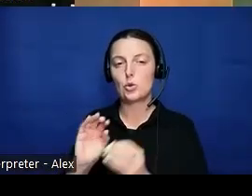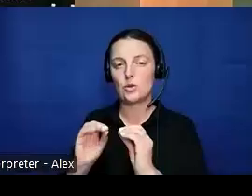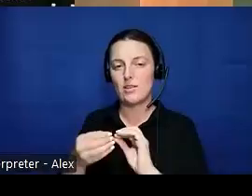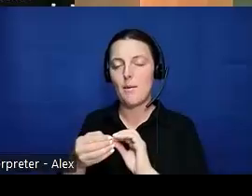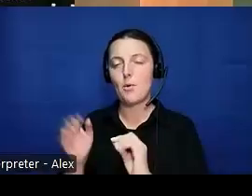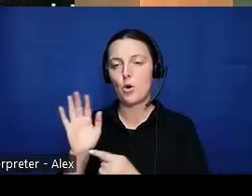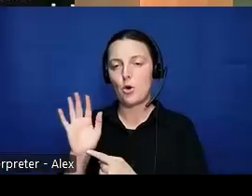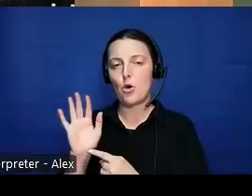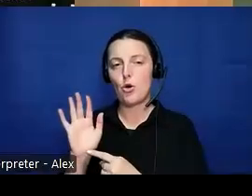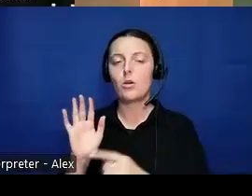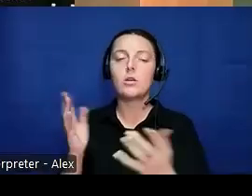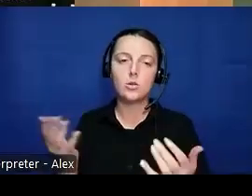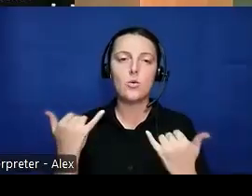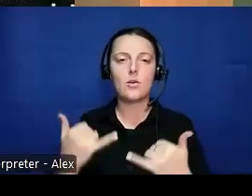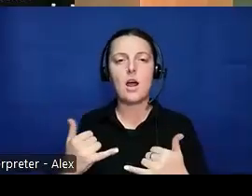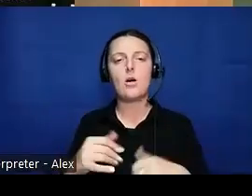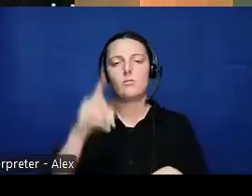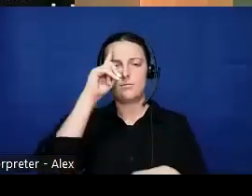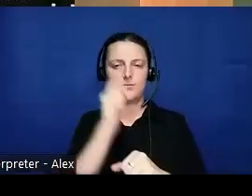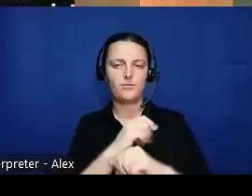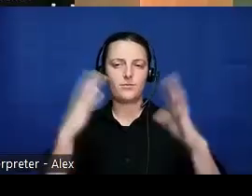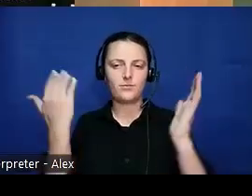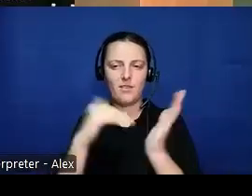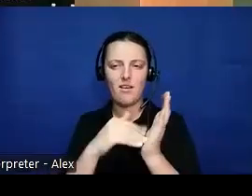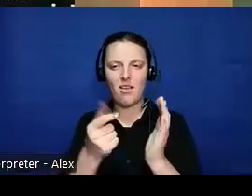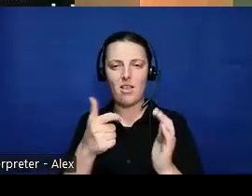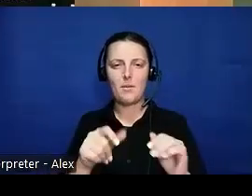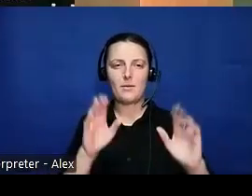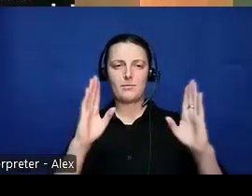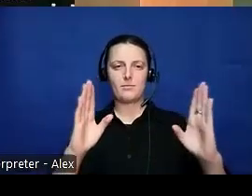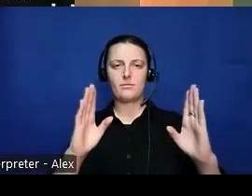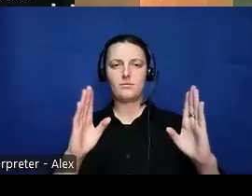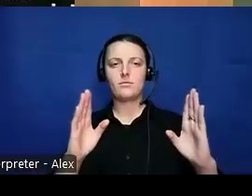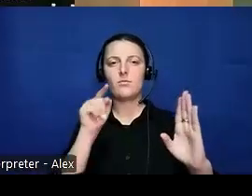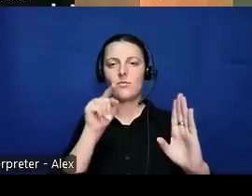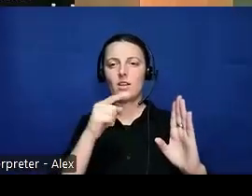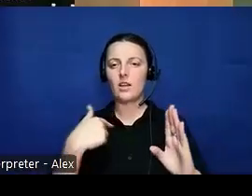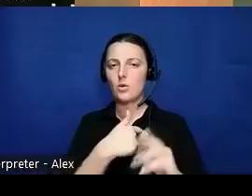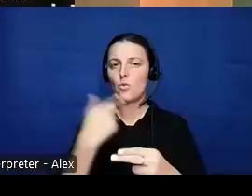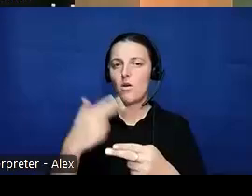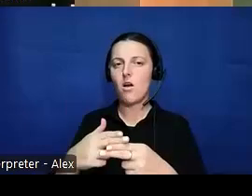a little bit and this what we're calling adaptive approach would be something where same thing